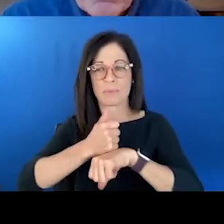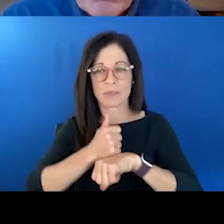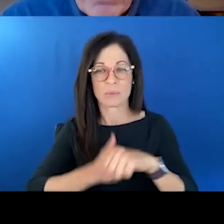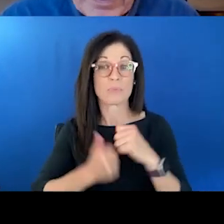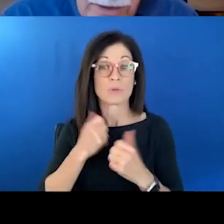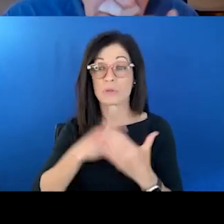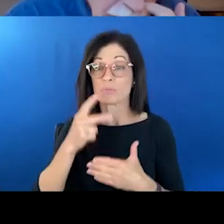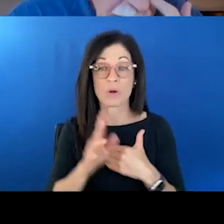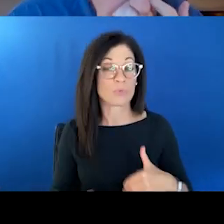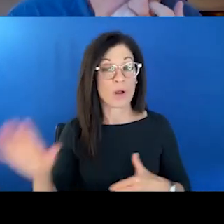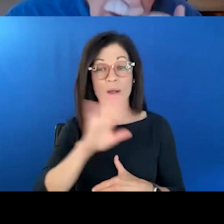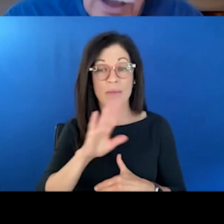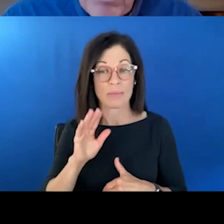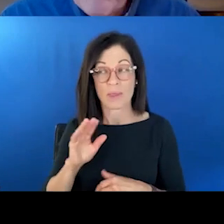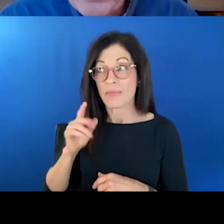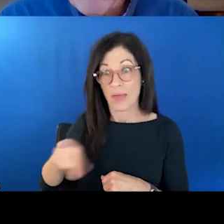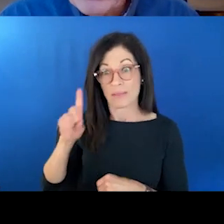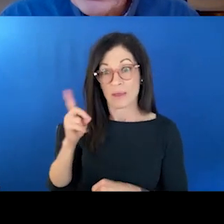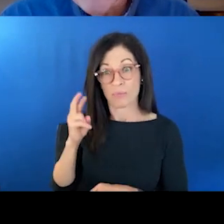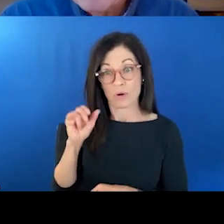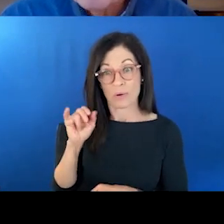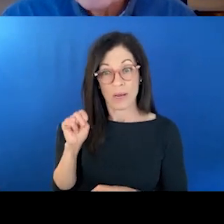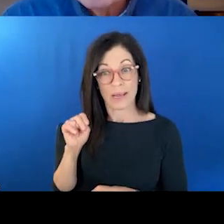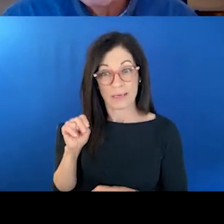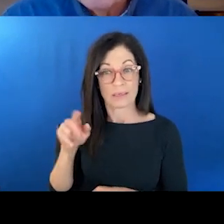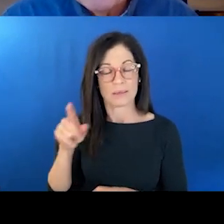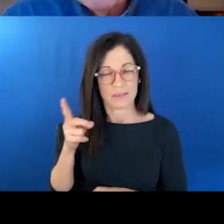THE IMPLEMENTATION.